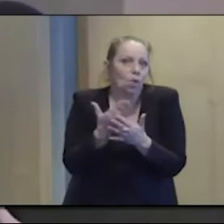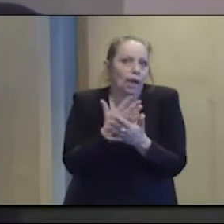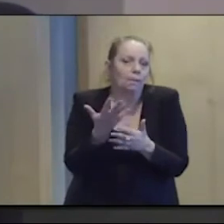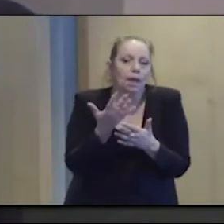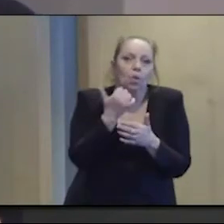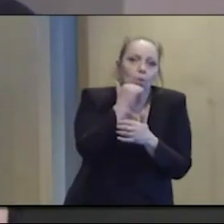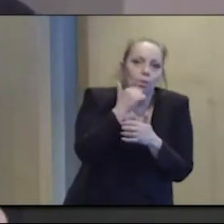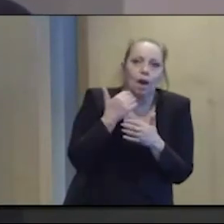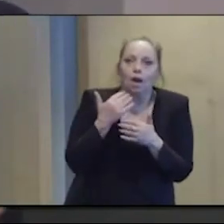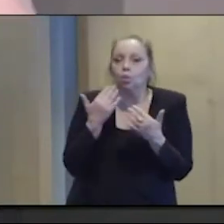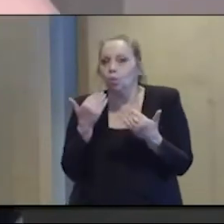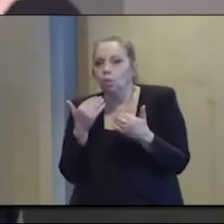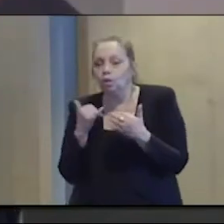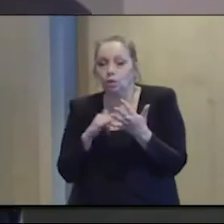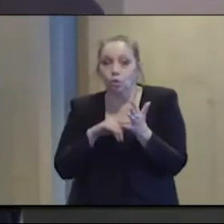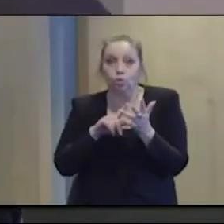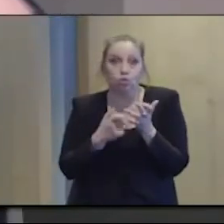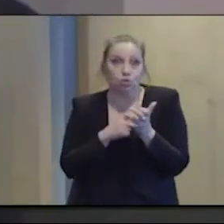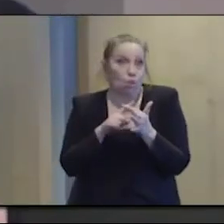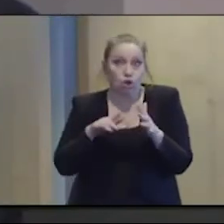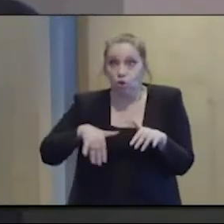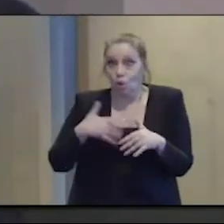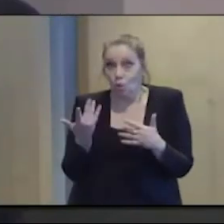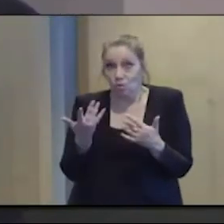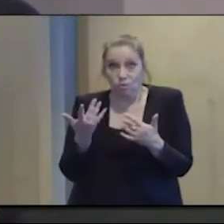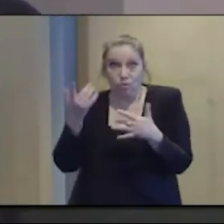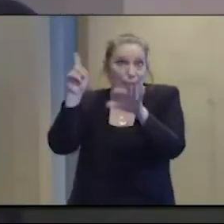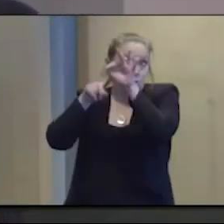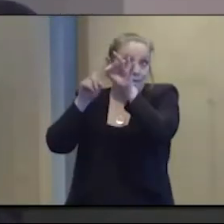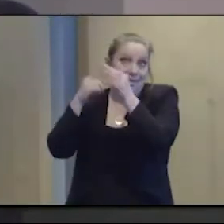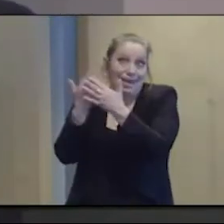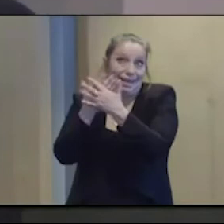not want to store heat if you're in Queensland you might want to you know. You've got to think about